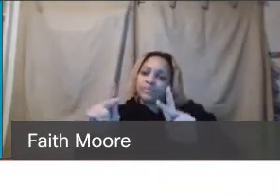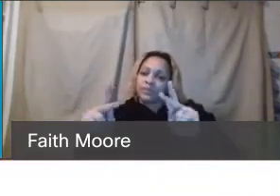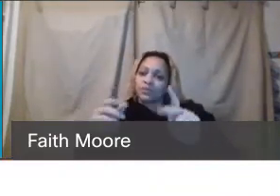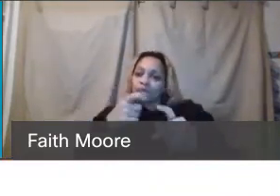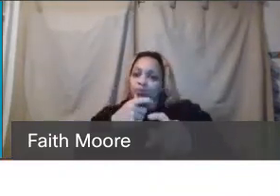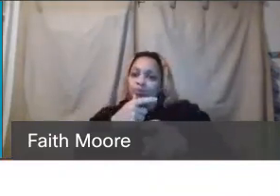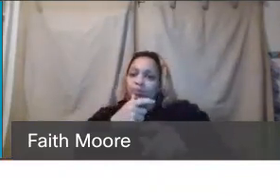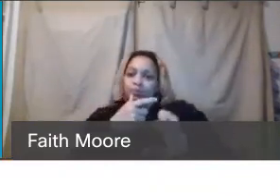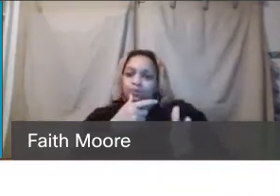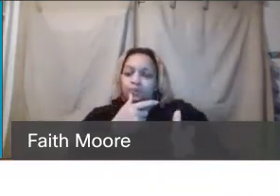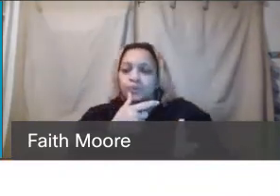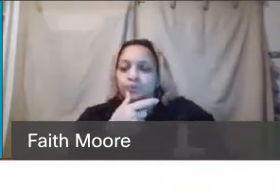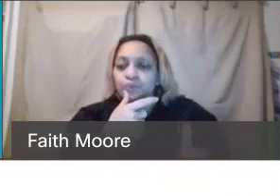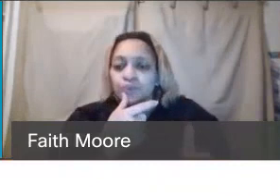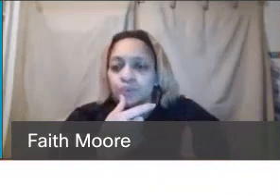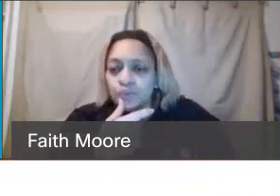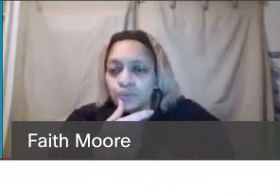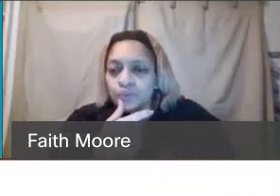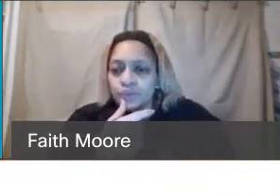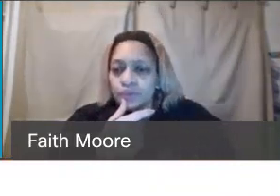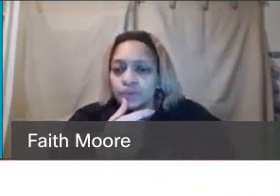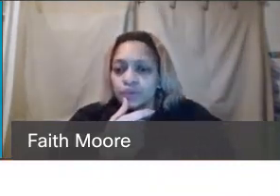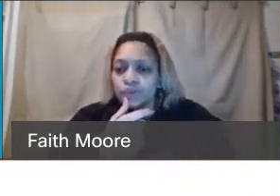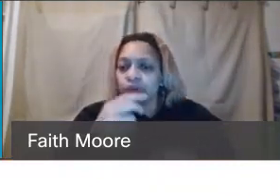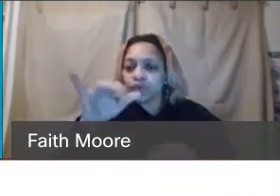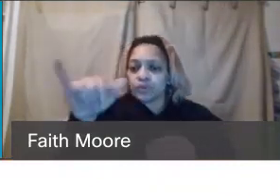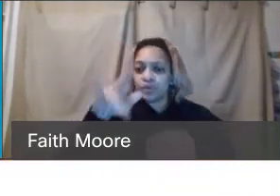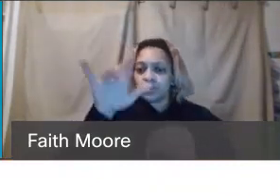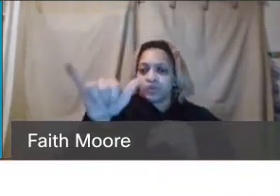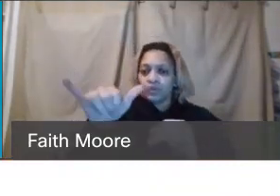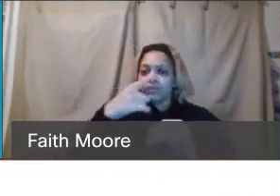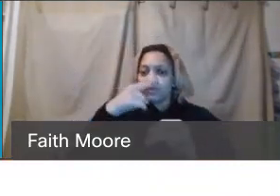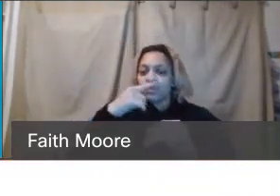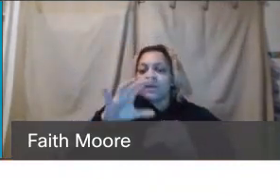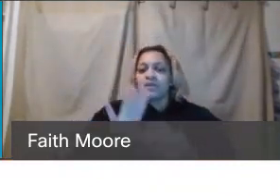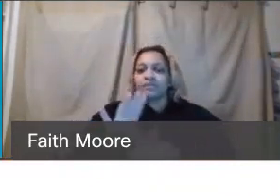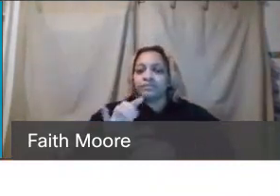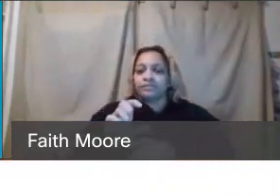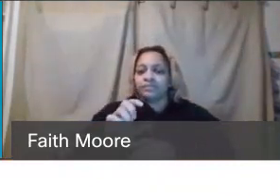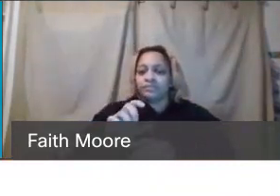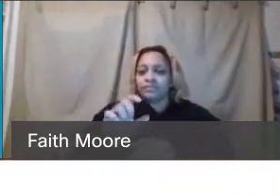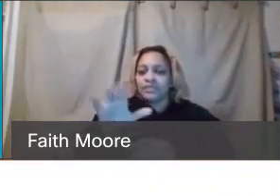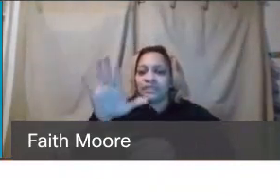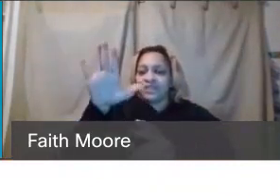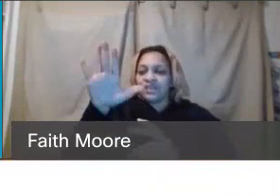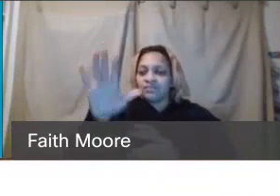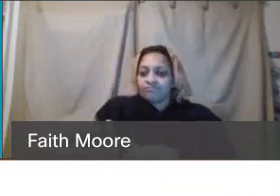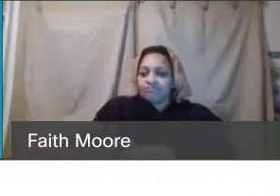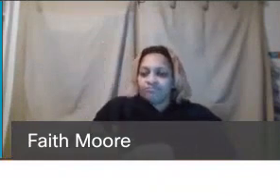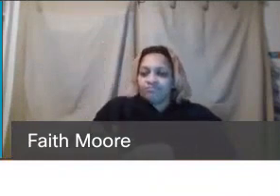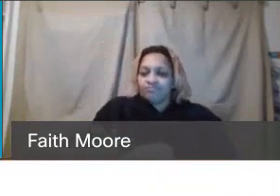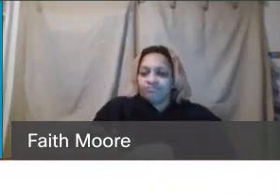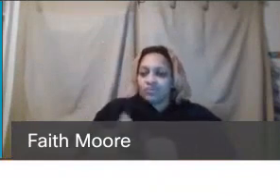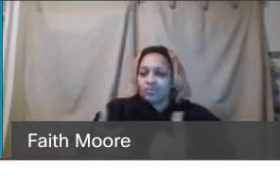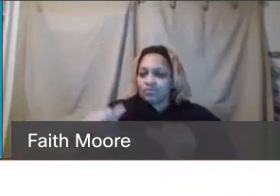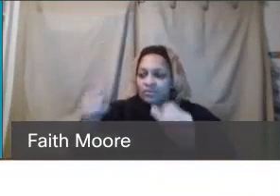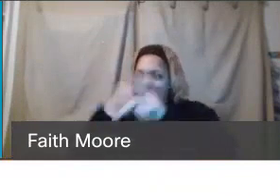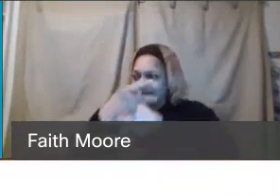Is handling the hands can Judy if you can raise your hand, then we'll make sure that we can keep track of people's raised hands.